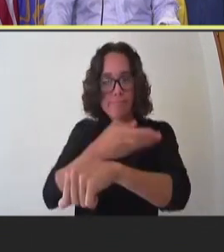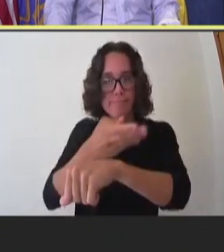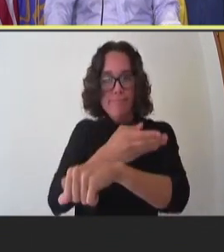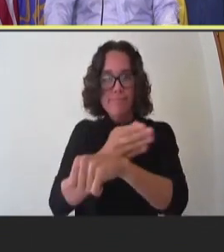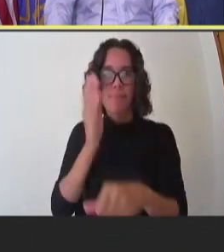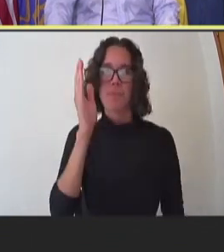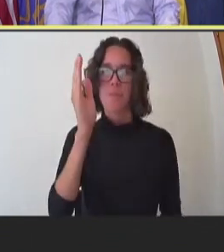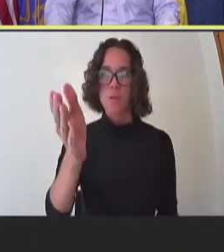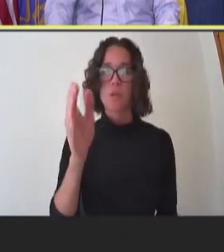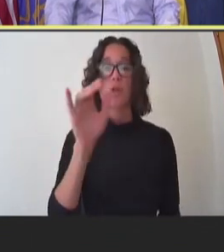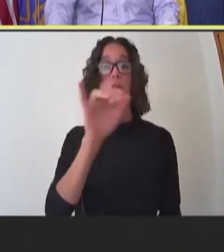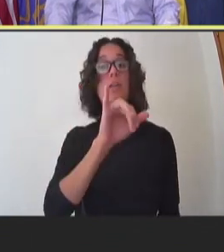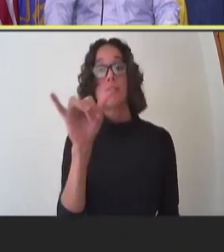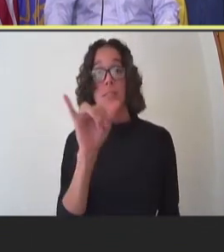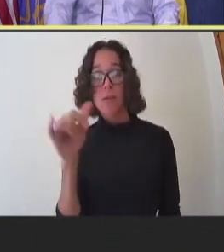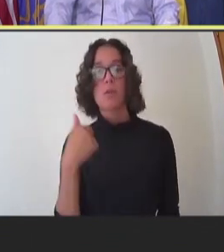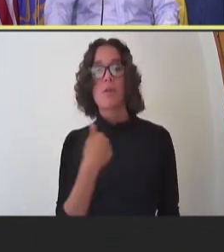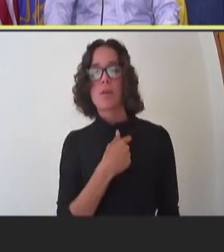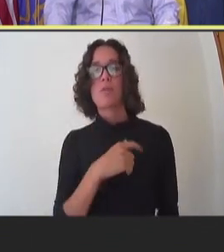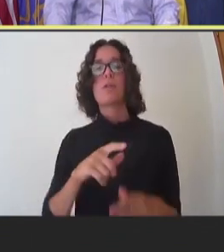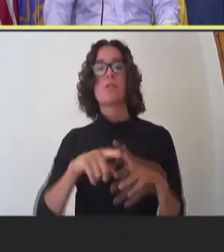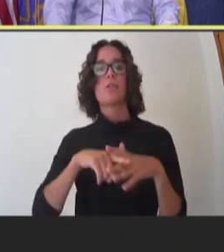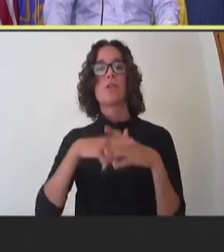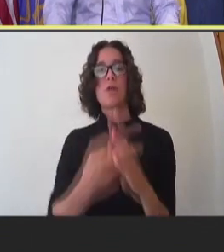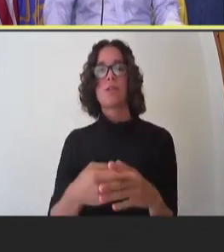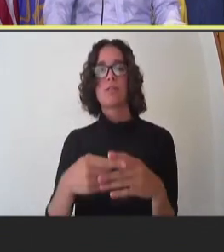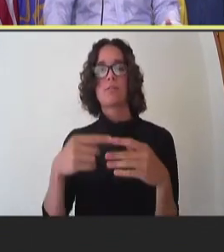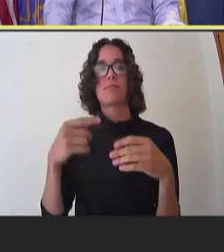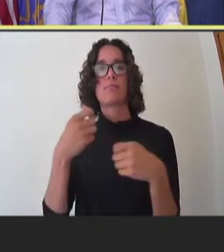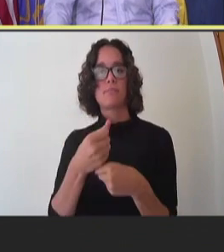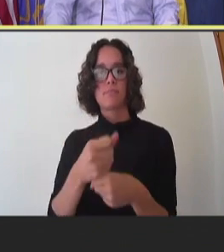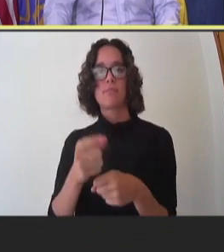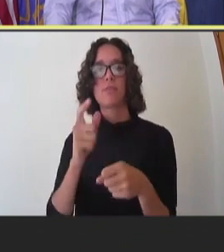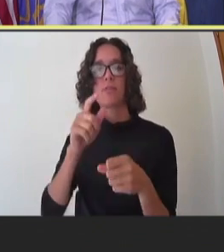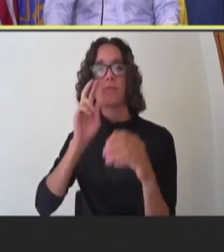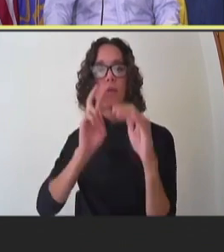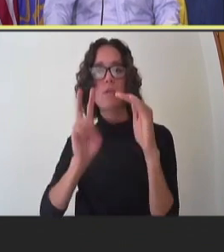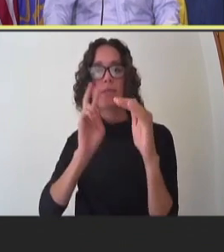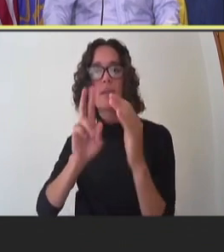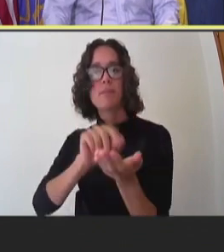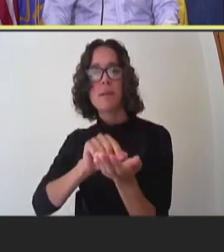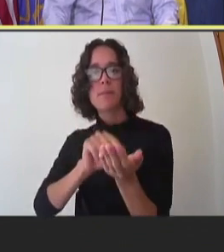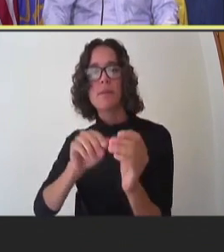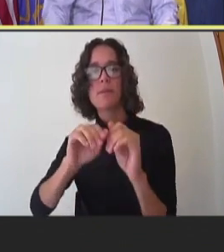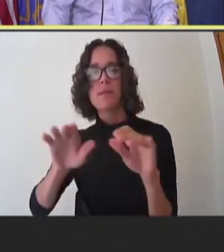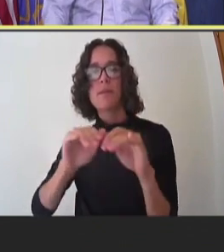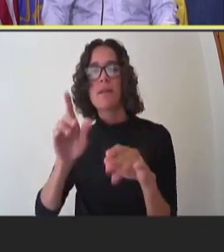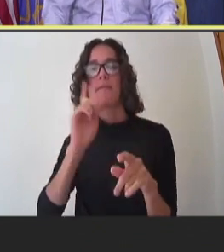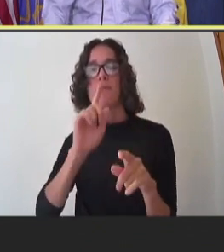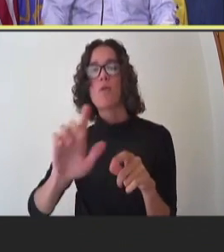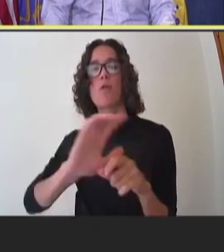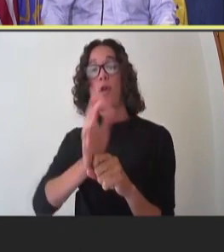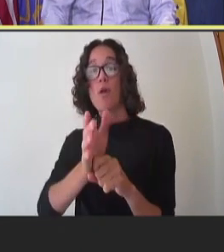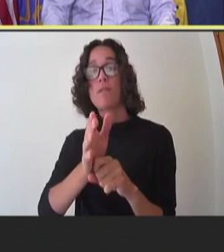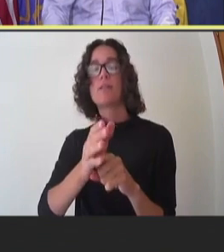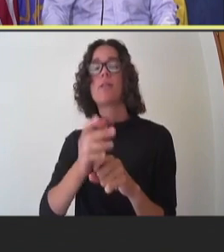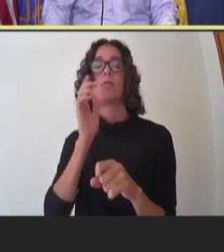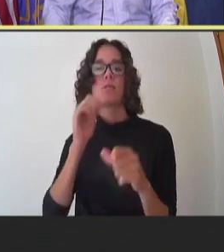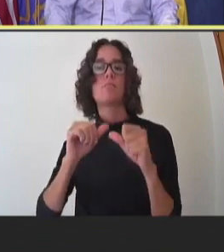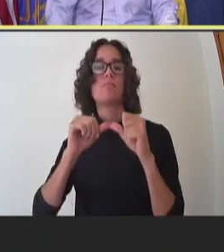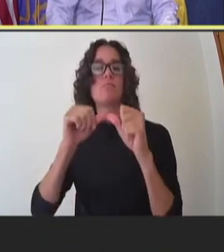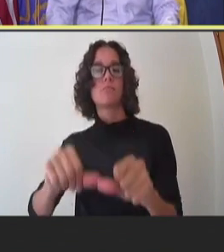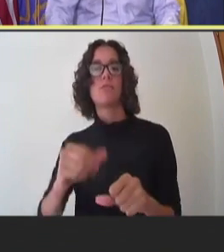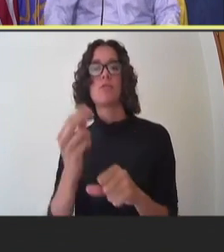started producing forecasts for COVID-19, and we'll continue to resume that in future years.